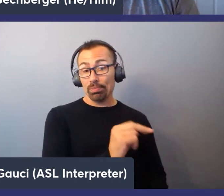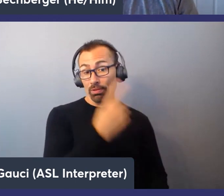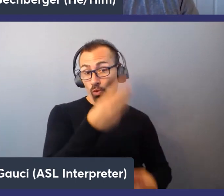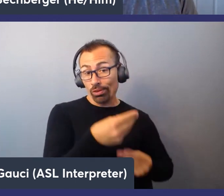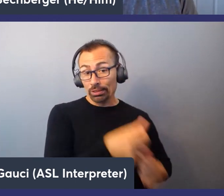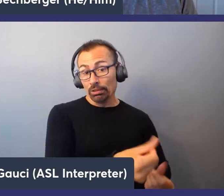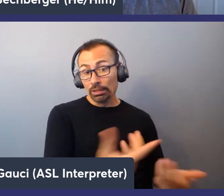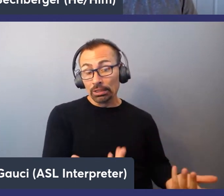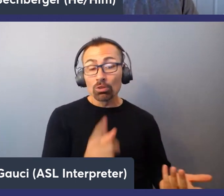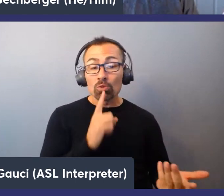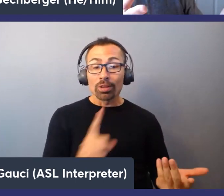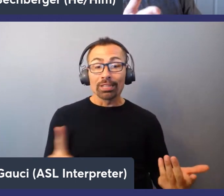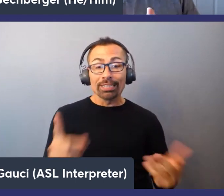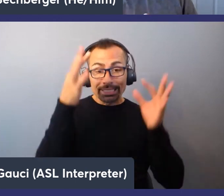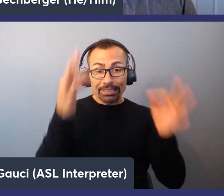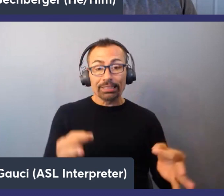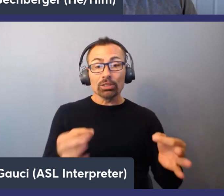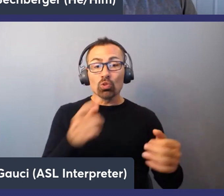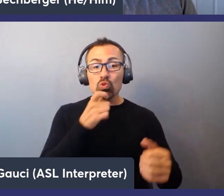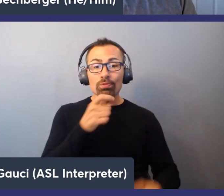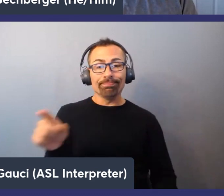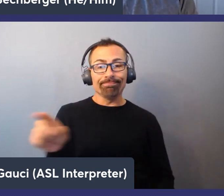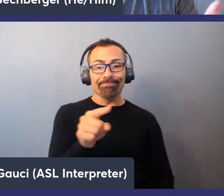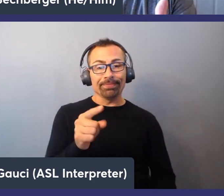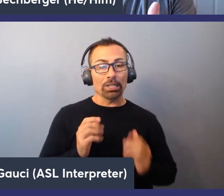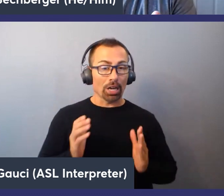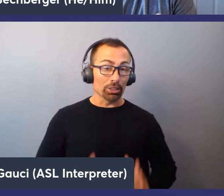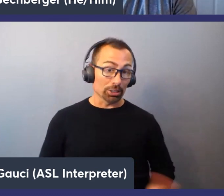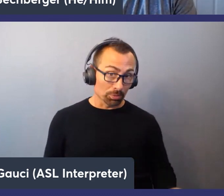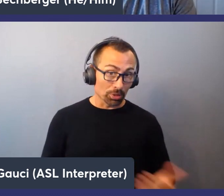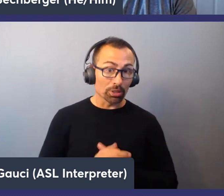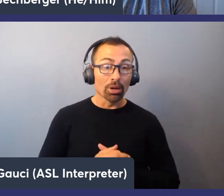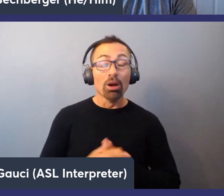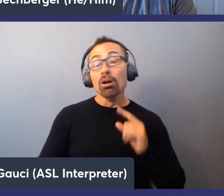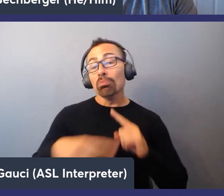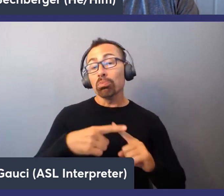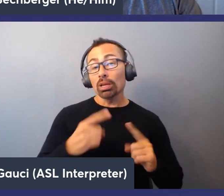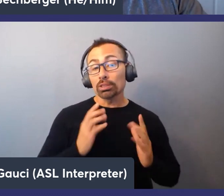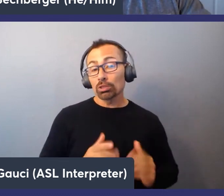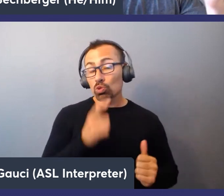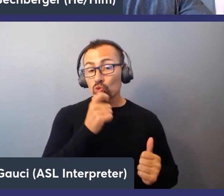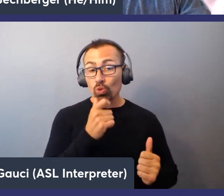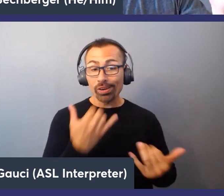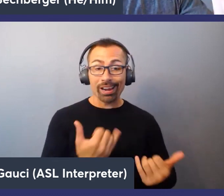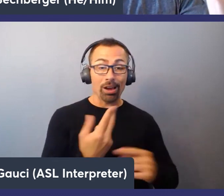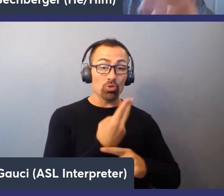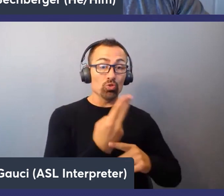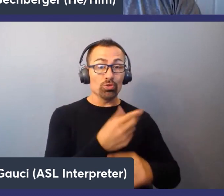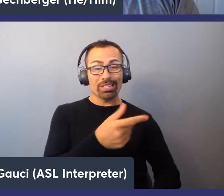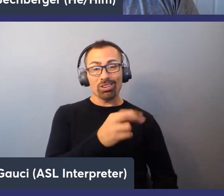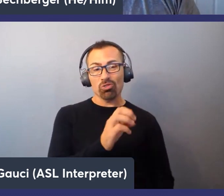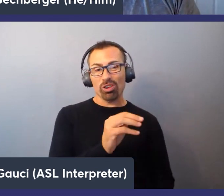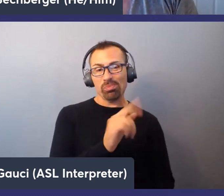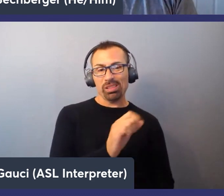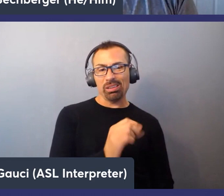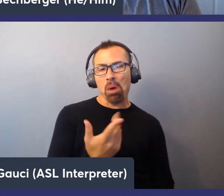It also helps for customers that are currently in Gremlin and want to try out openCypher. I don't have to export on my data and reload it